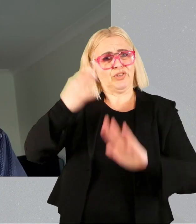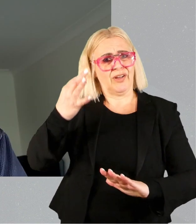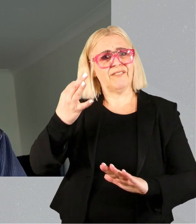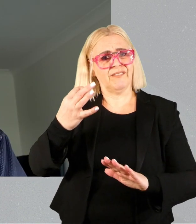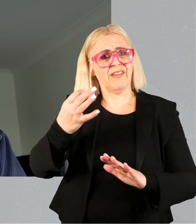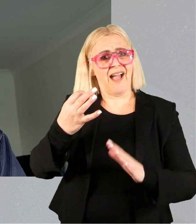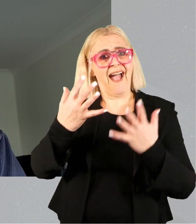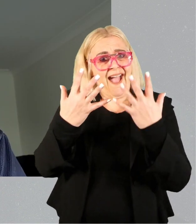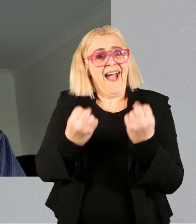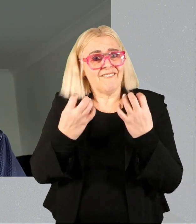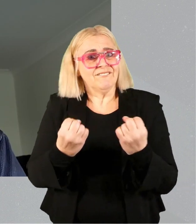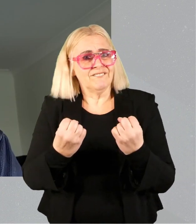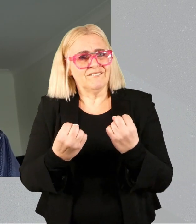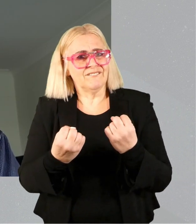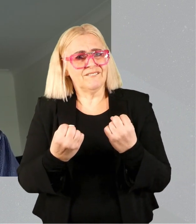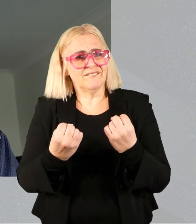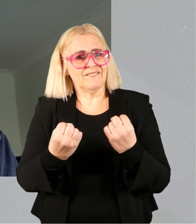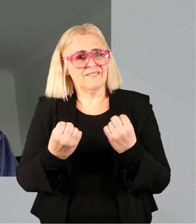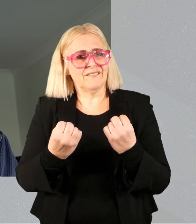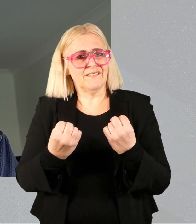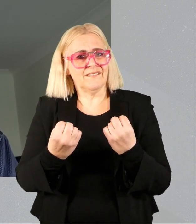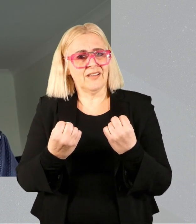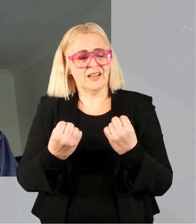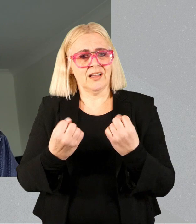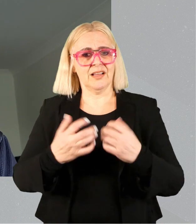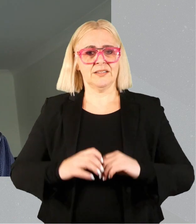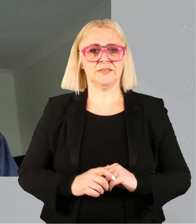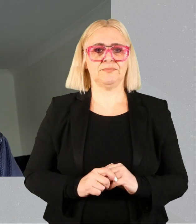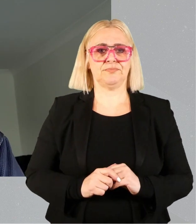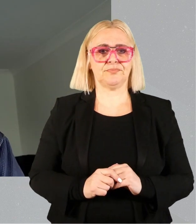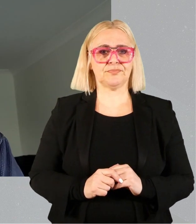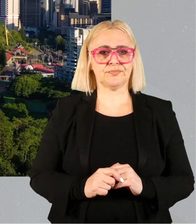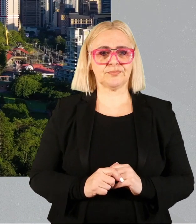And then in the next breath, the opportunity before us is there waiting for us.